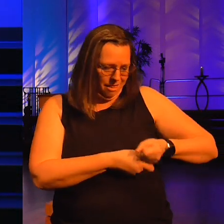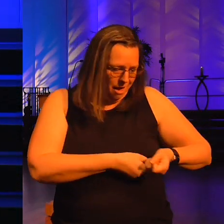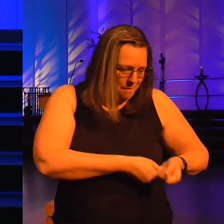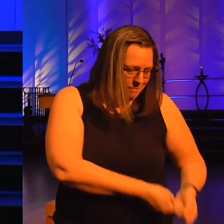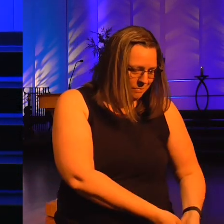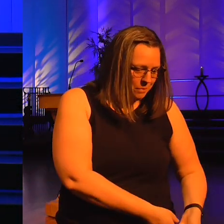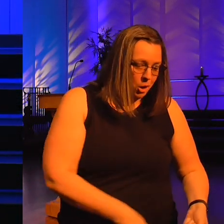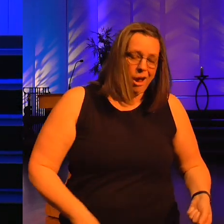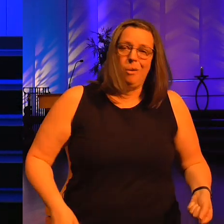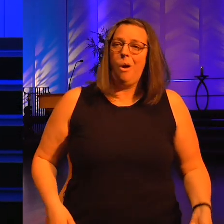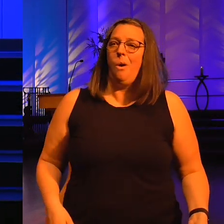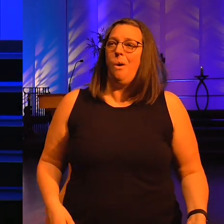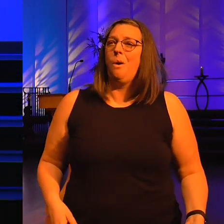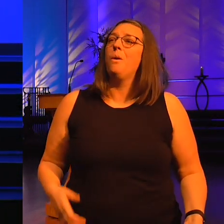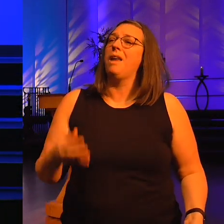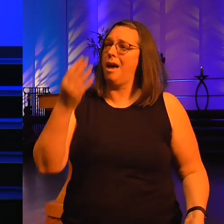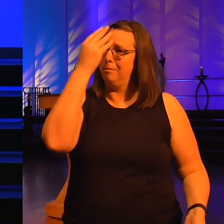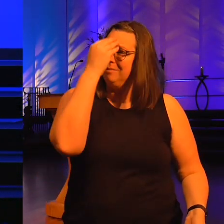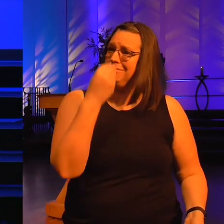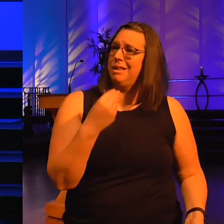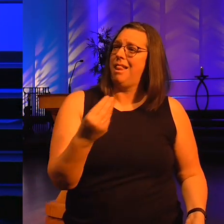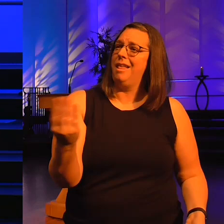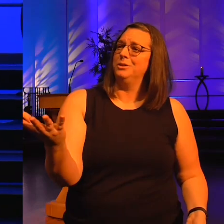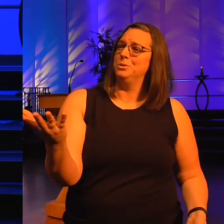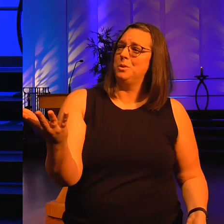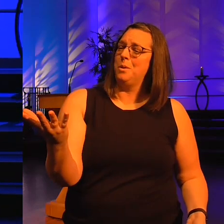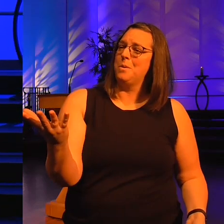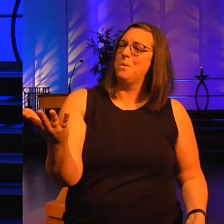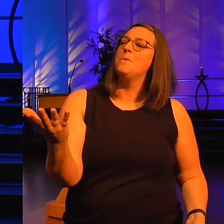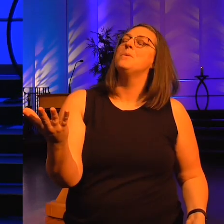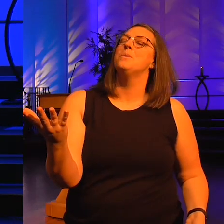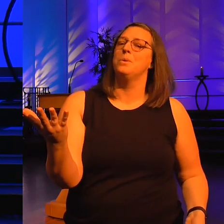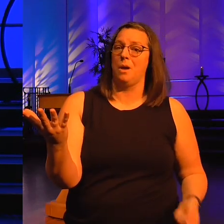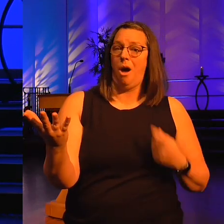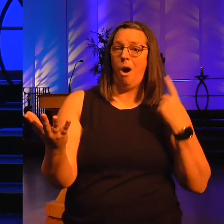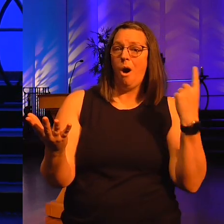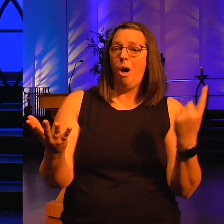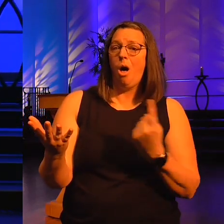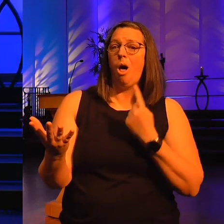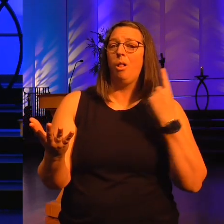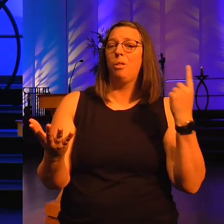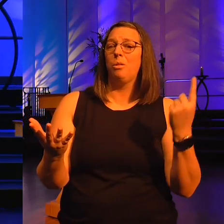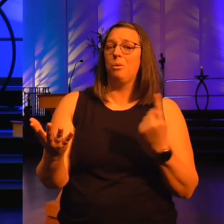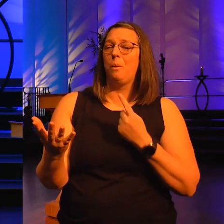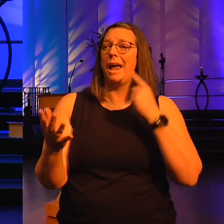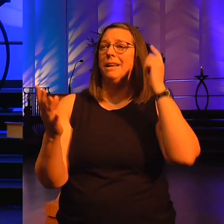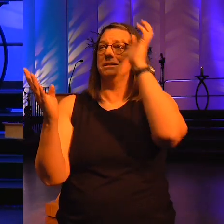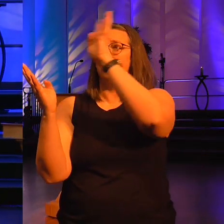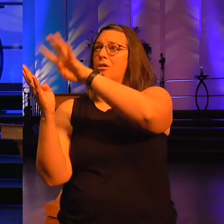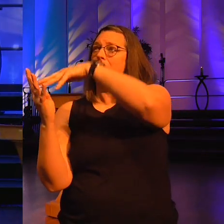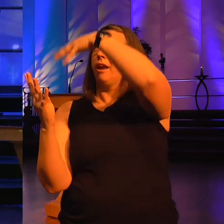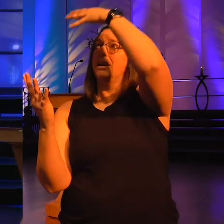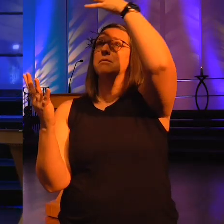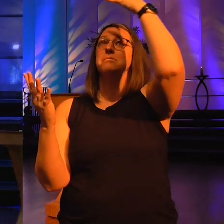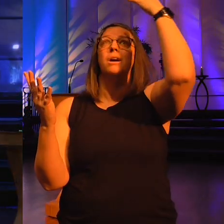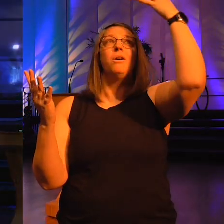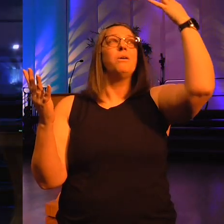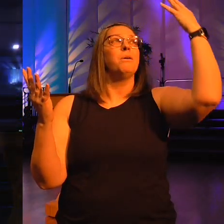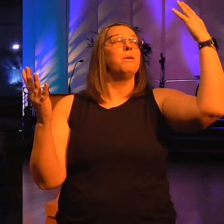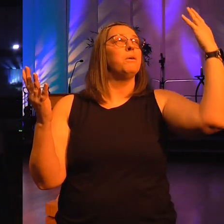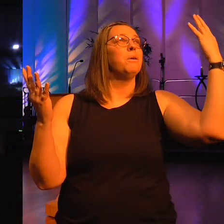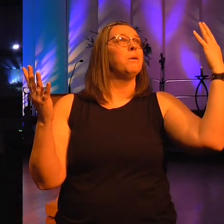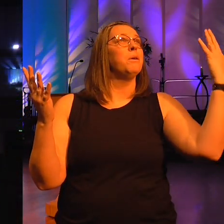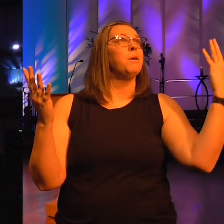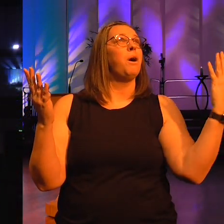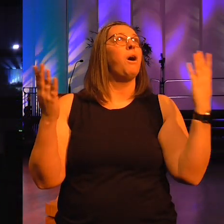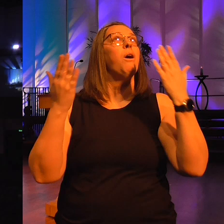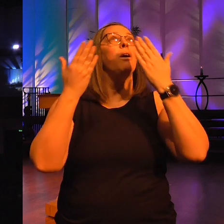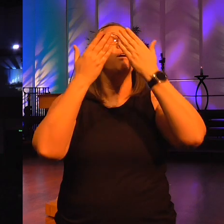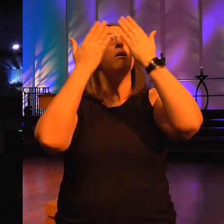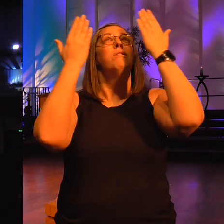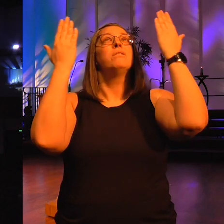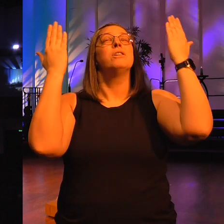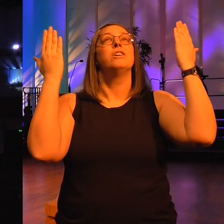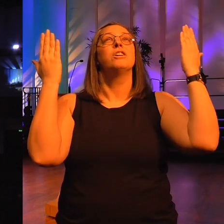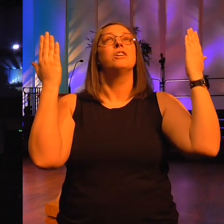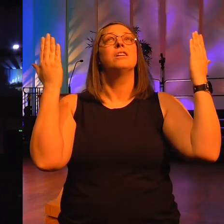I'm just trying to tell you that there's always been a rainbow hanging over your